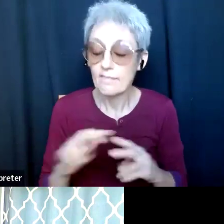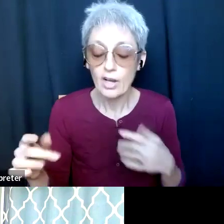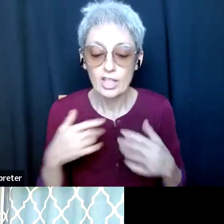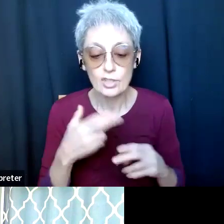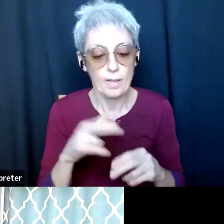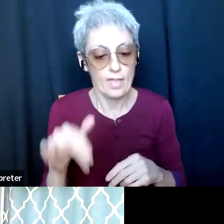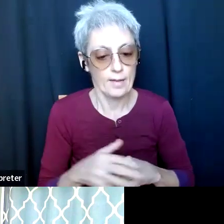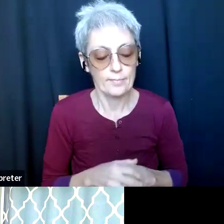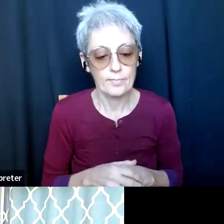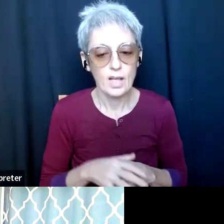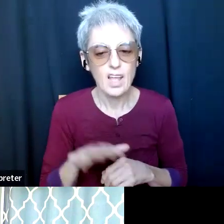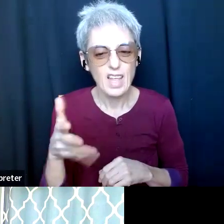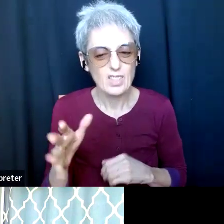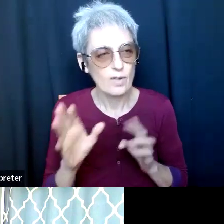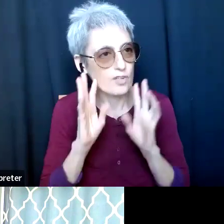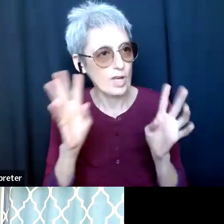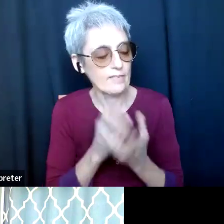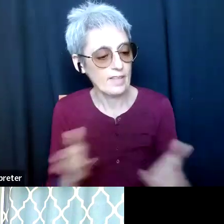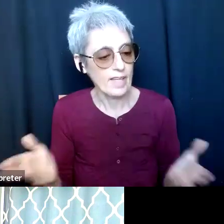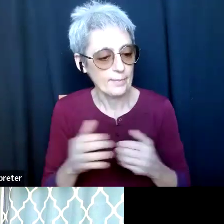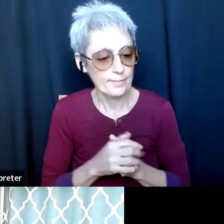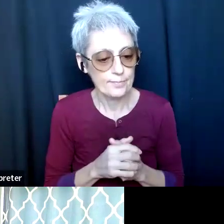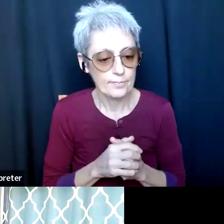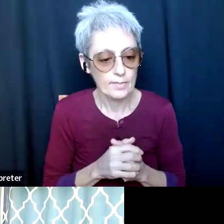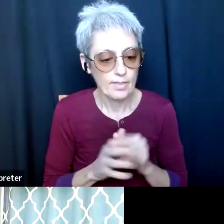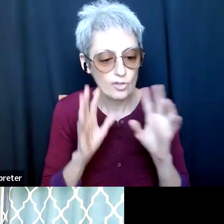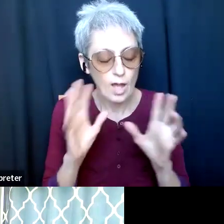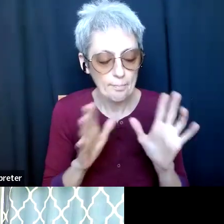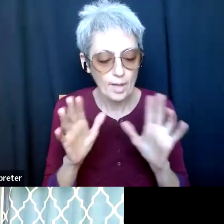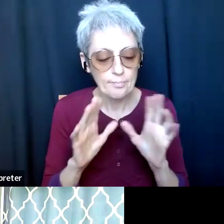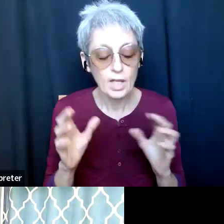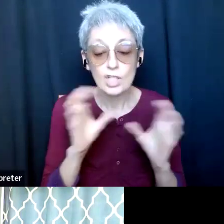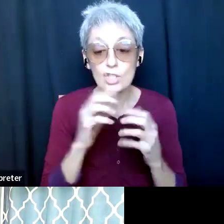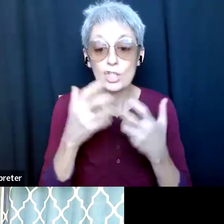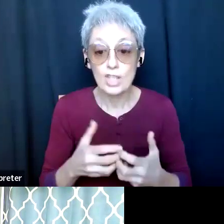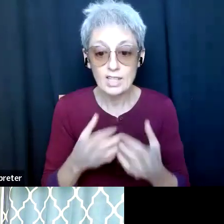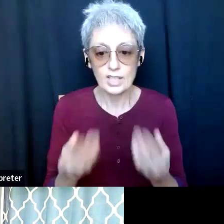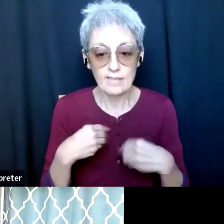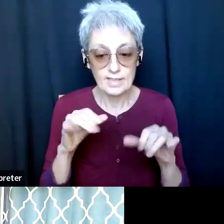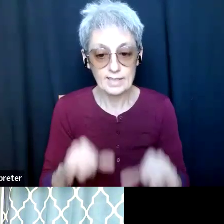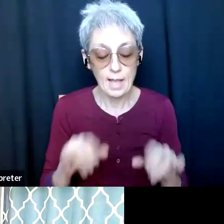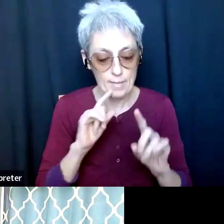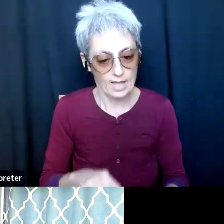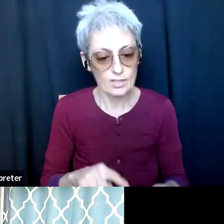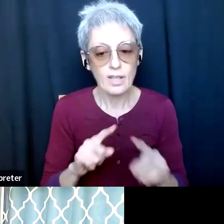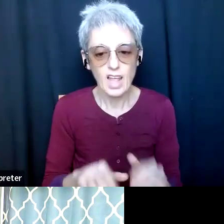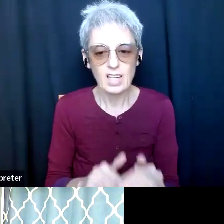on the functional role of alpha related to suppression. They assumed that alpha could be more like tracking spatial representations